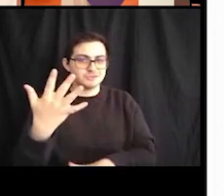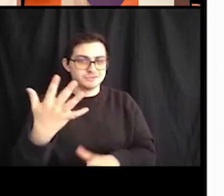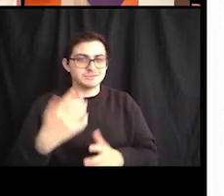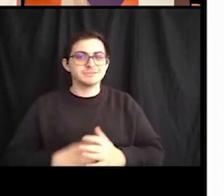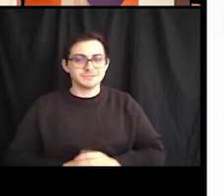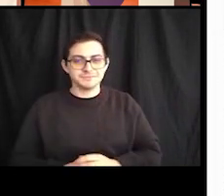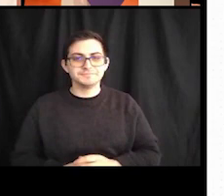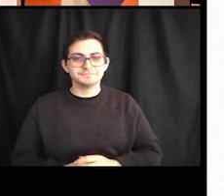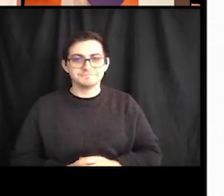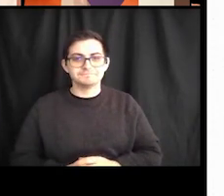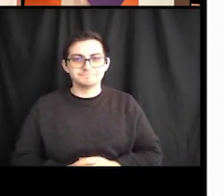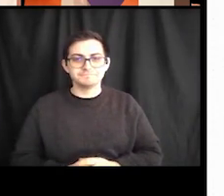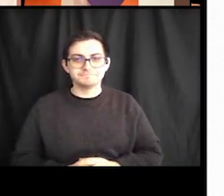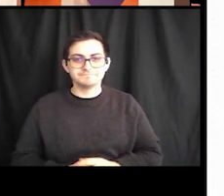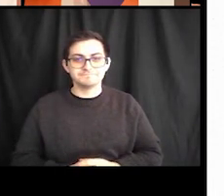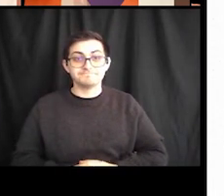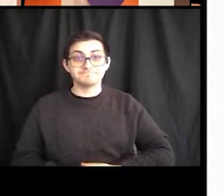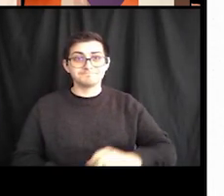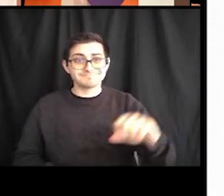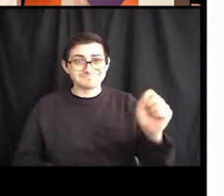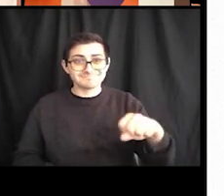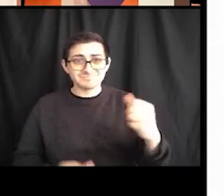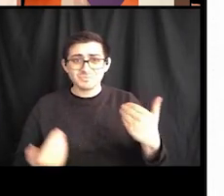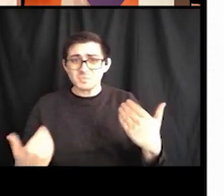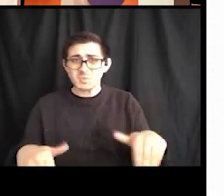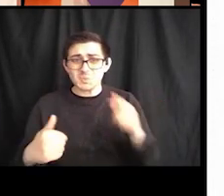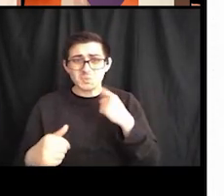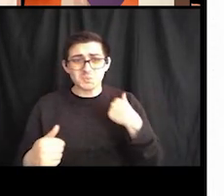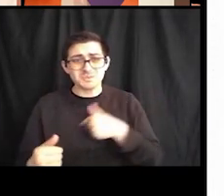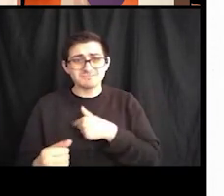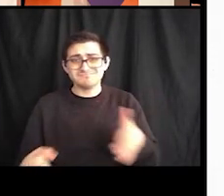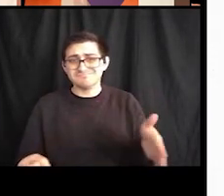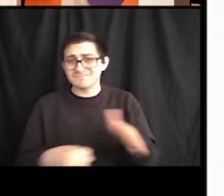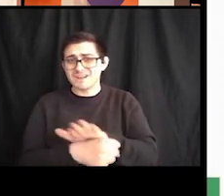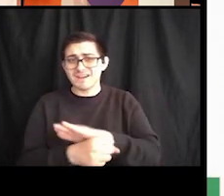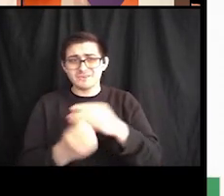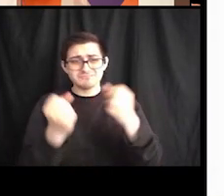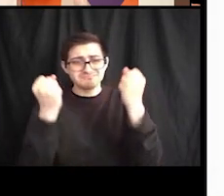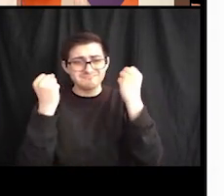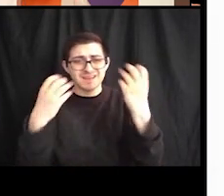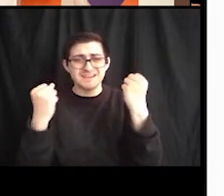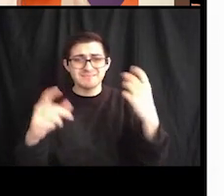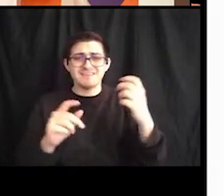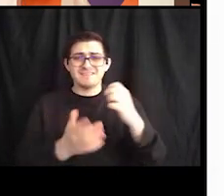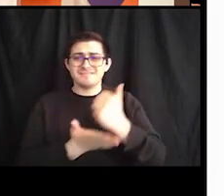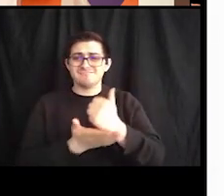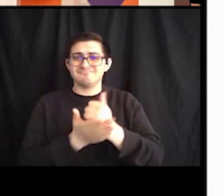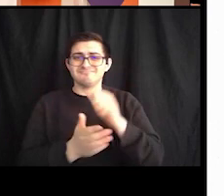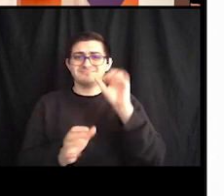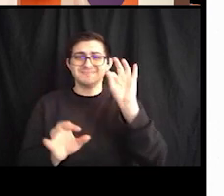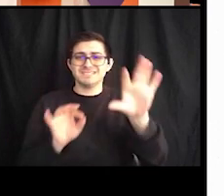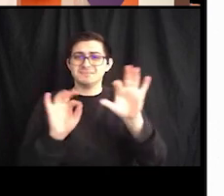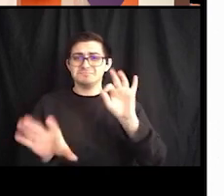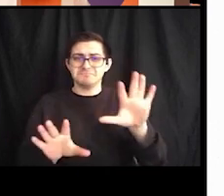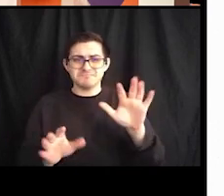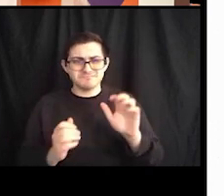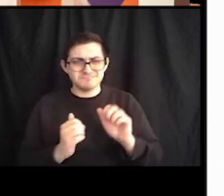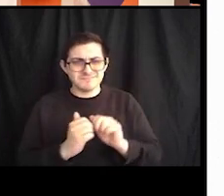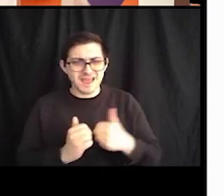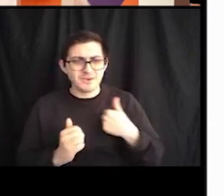Yeah we absolutely covered so many tips. Yuhki, where can people find all these tips? Yes, so up here I've collected all of our tips,